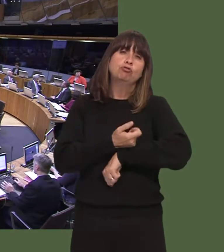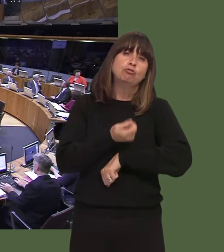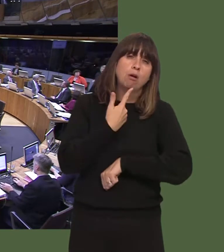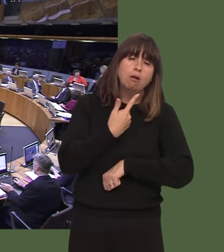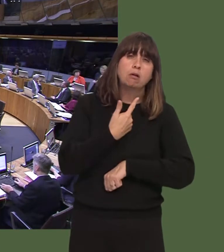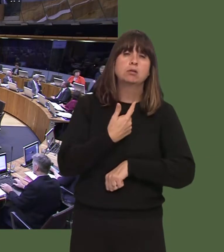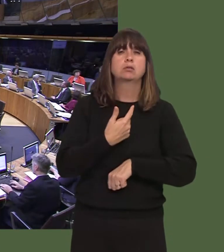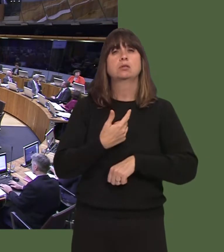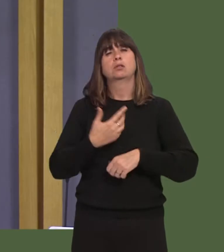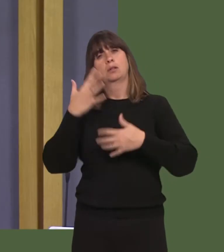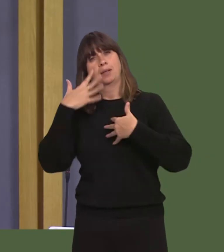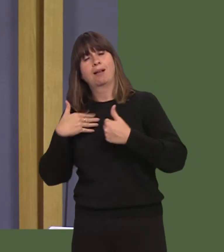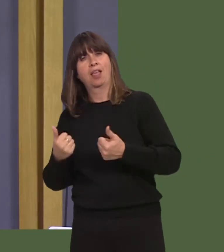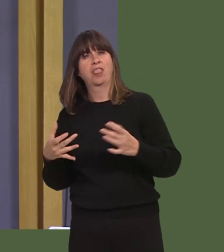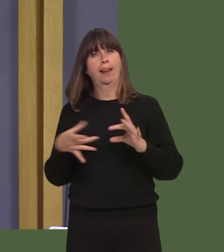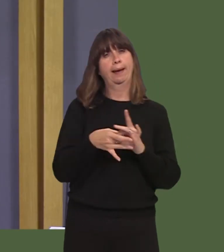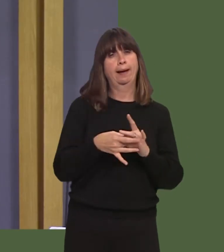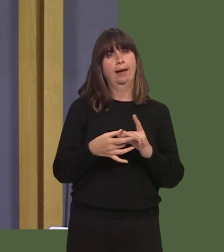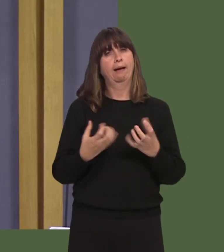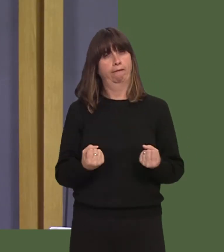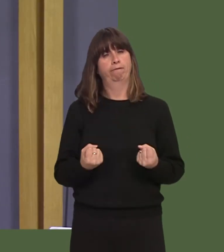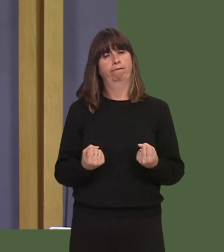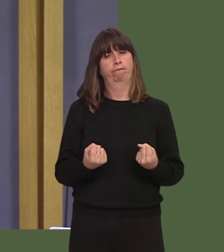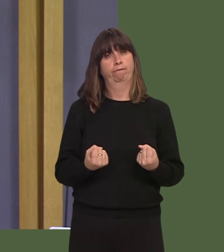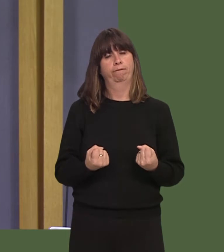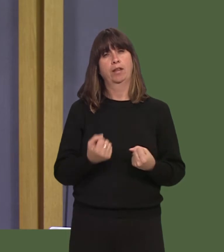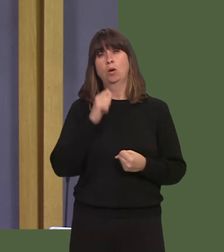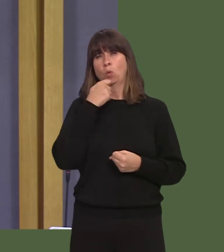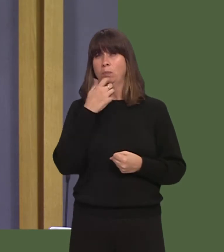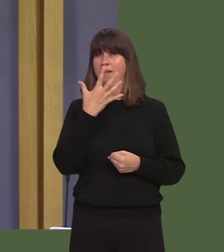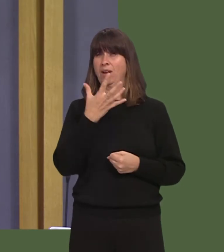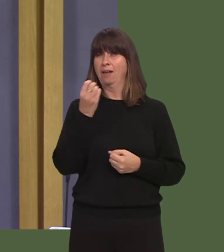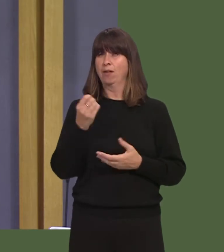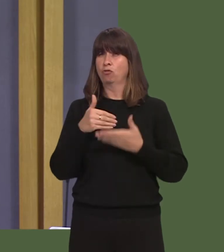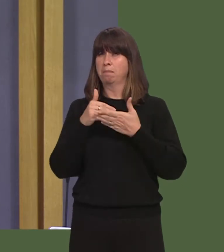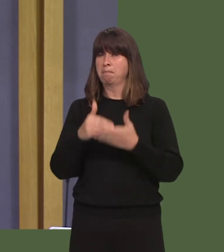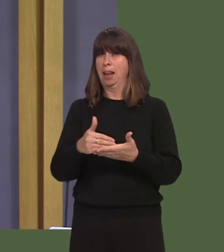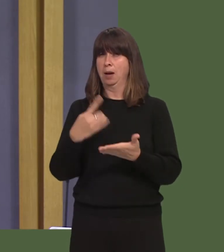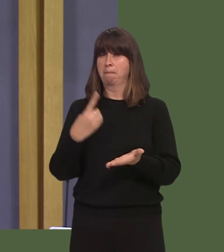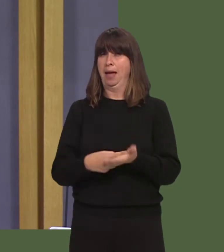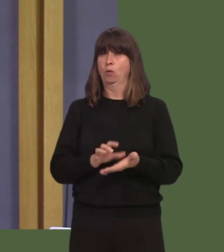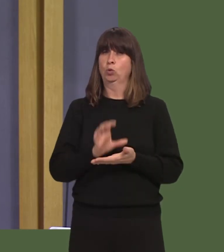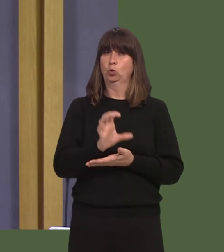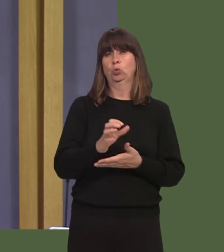from research I've looked at today, it would cost about £500 million to deal with drug-related